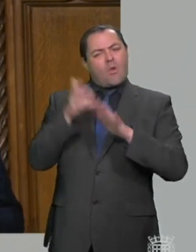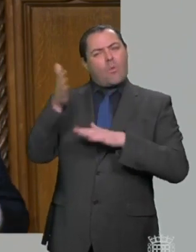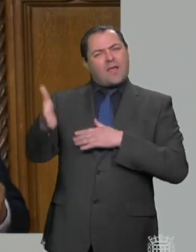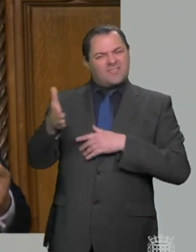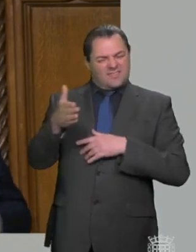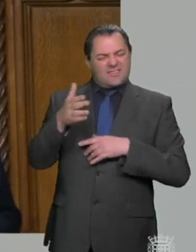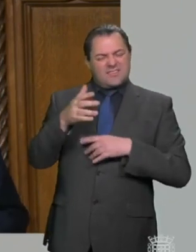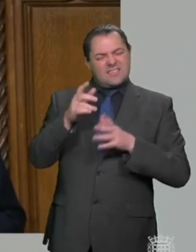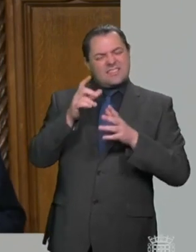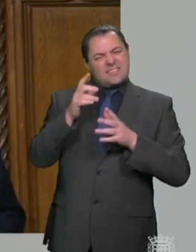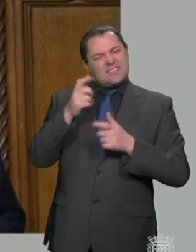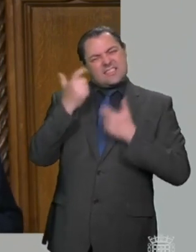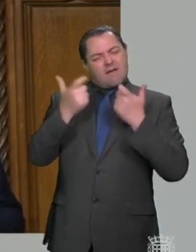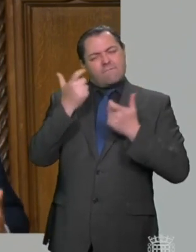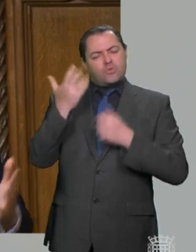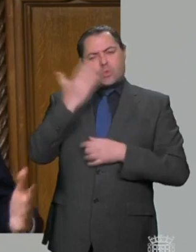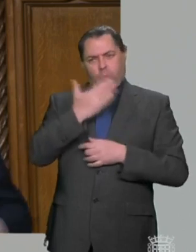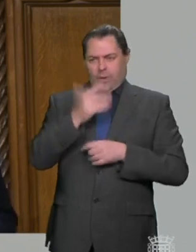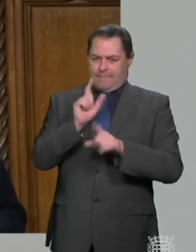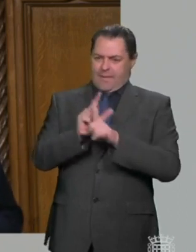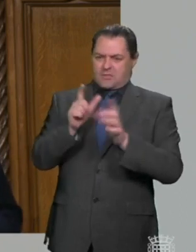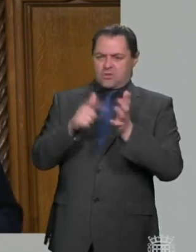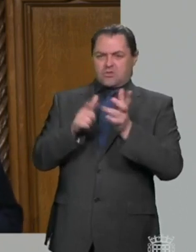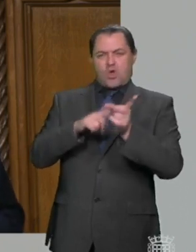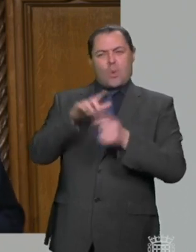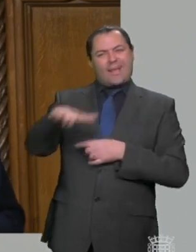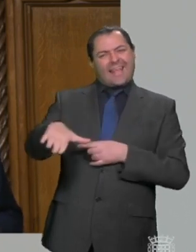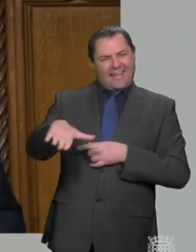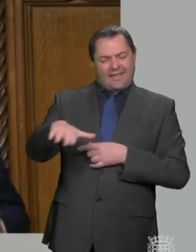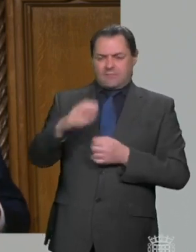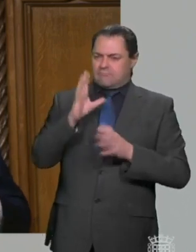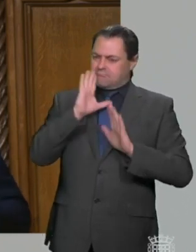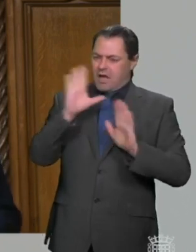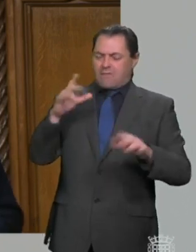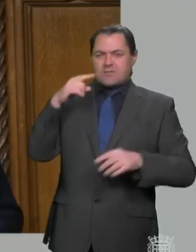his meeting with Tony Hudgell, an amazing and inspirational young boy, who had at that point